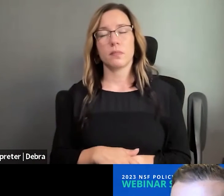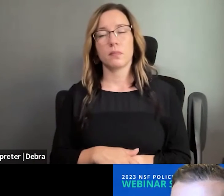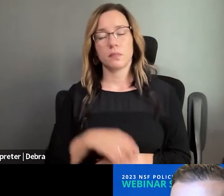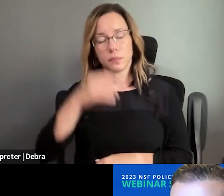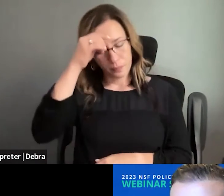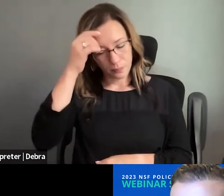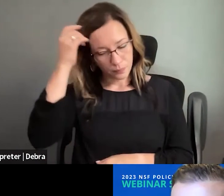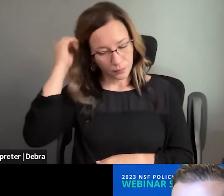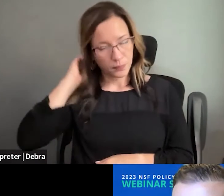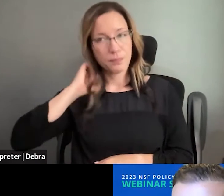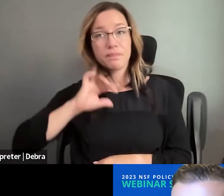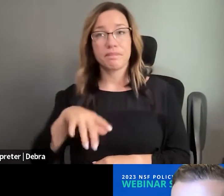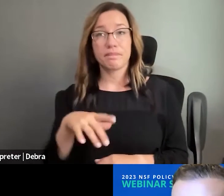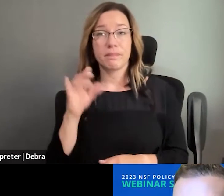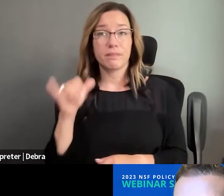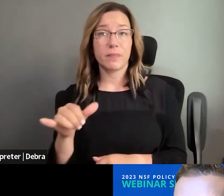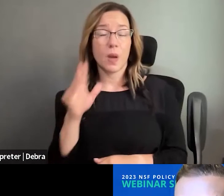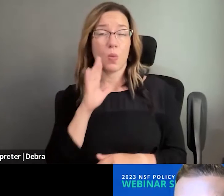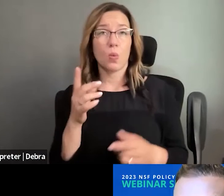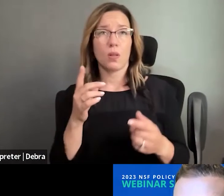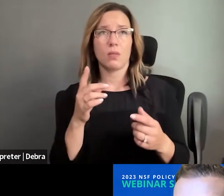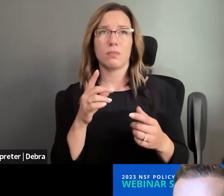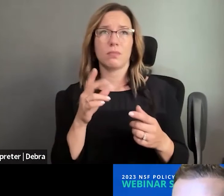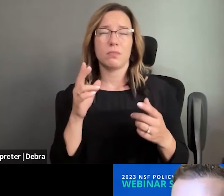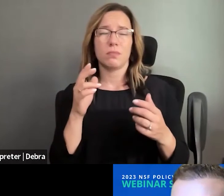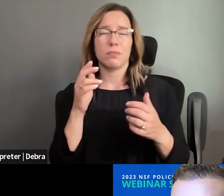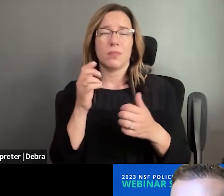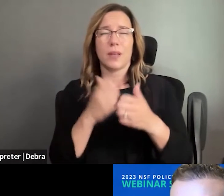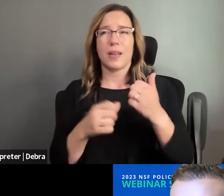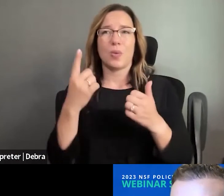many different institutions across the US. Texas A&M, Rutgers,